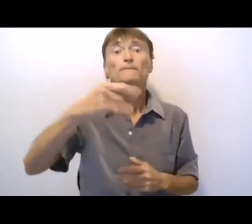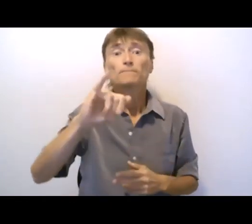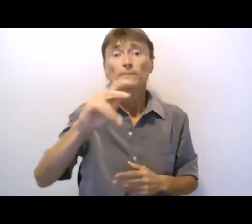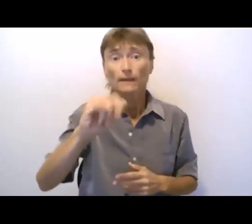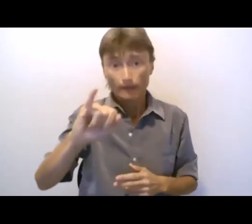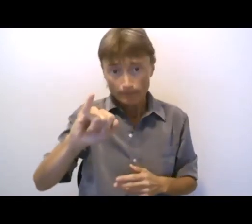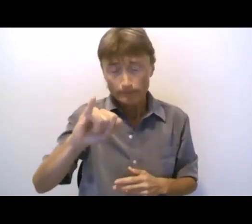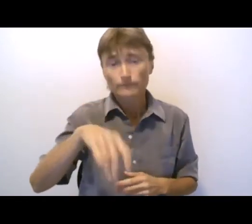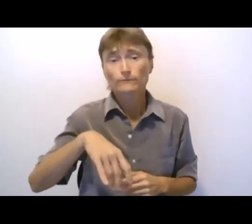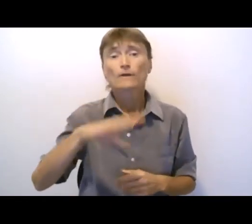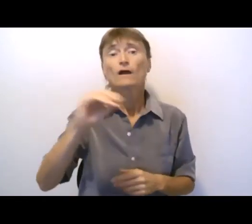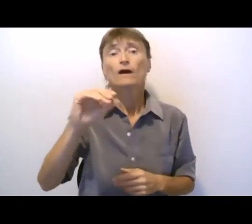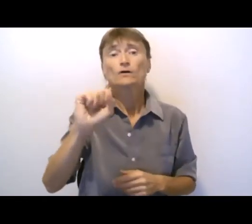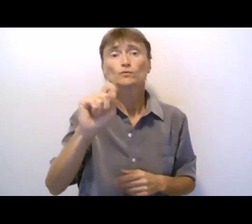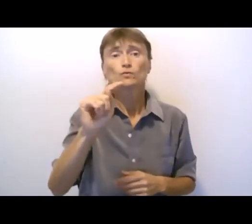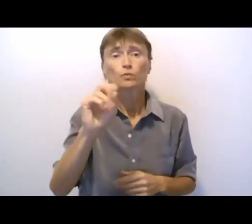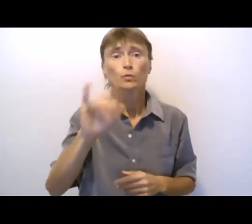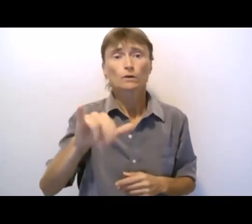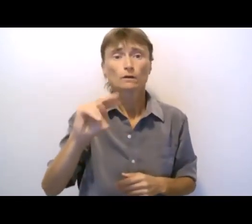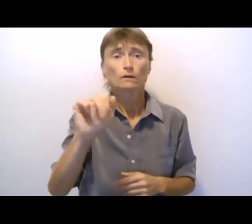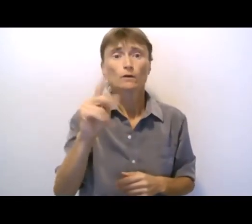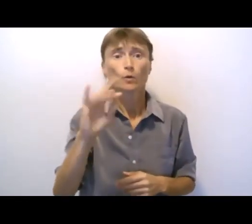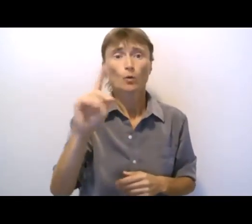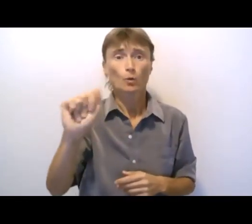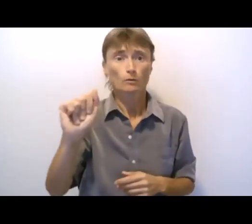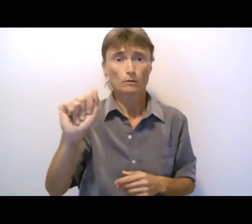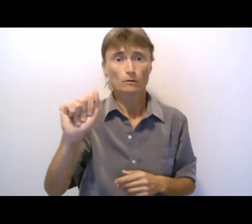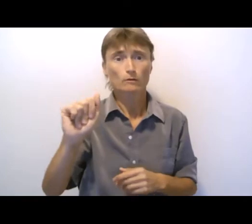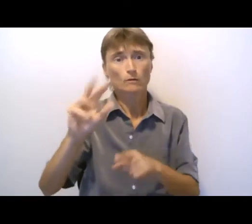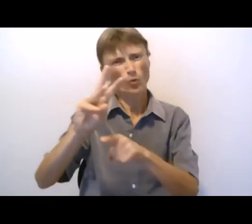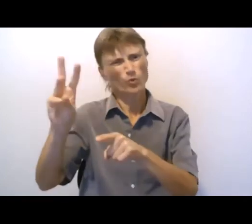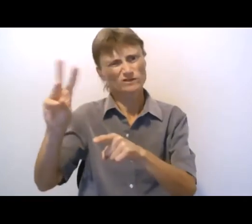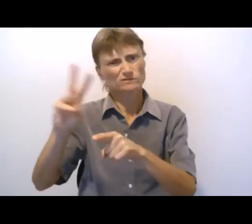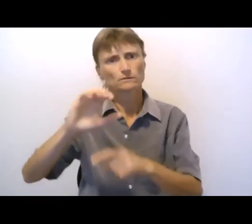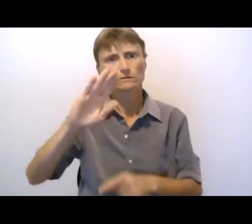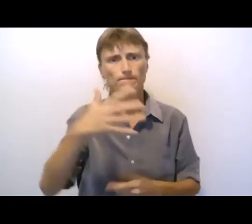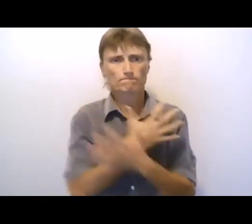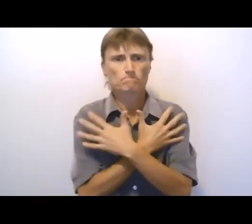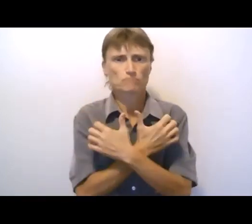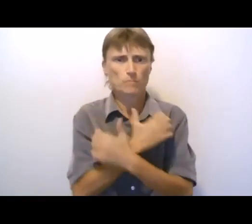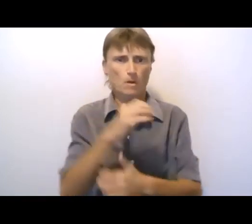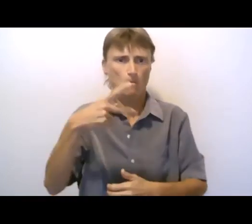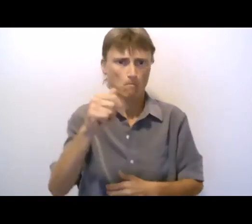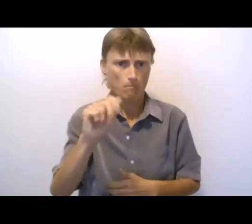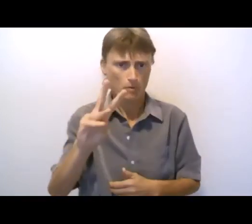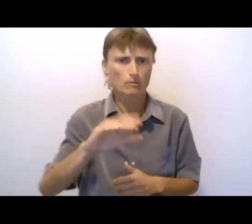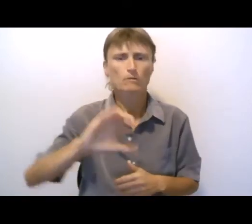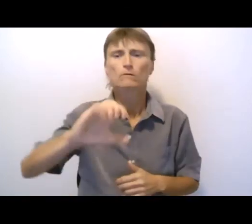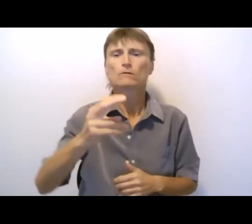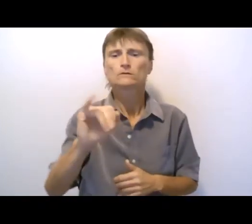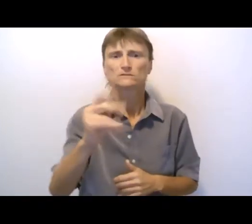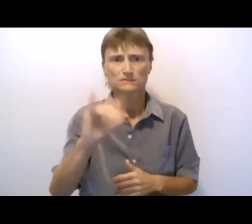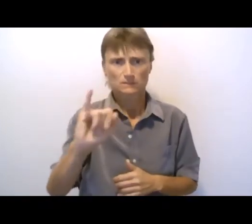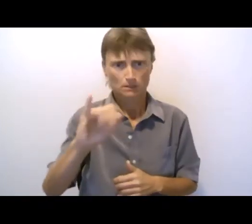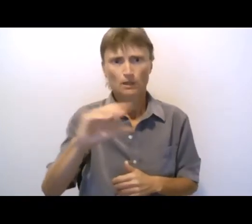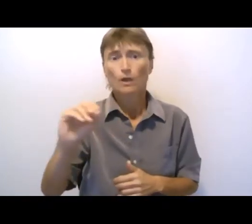Bearspaw, Chiniki, and Wesley, which are west of Calgary.